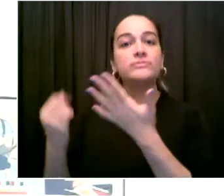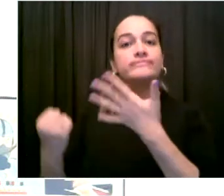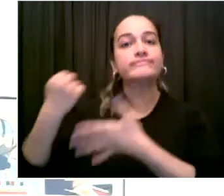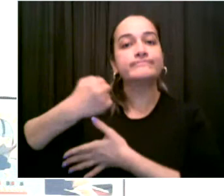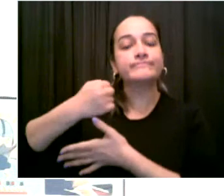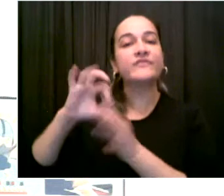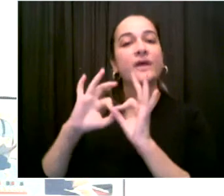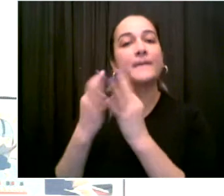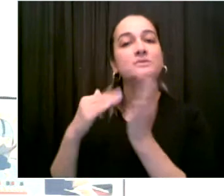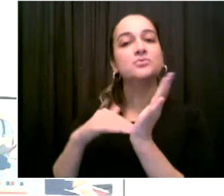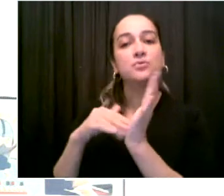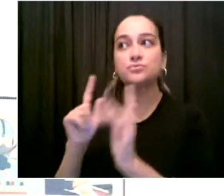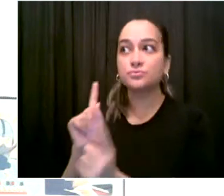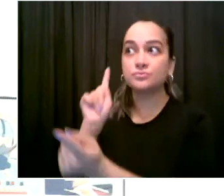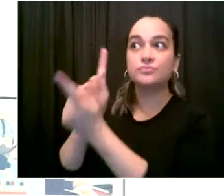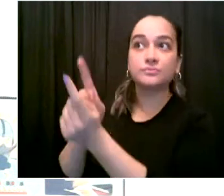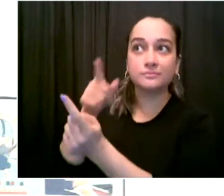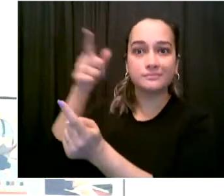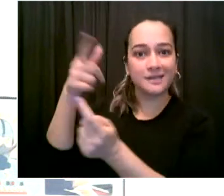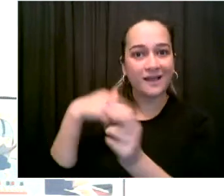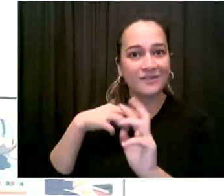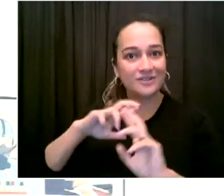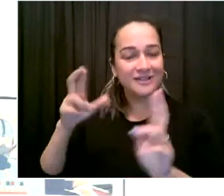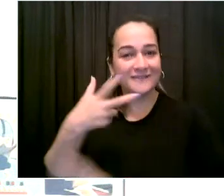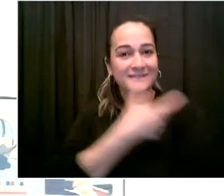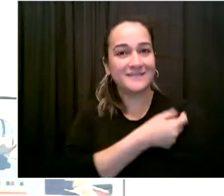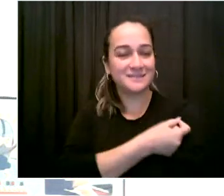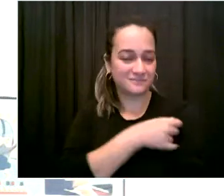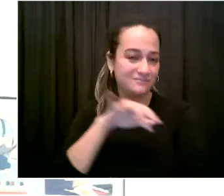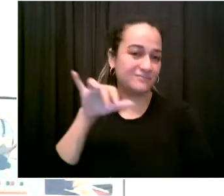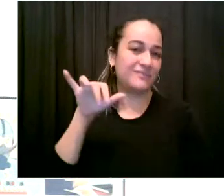ONE OF OUR CITIES SITES. ALSO EQUIPPING THOSE VERY SAME